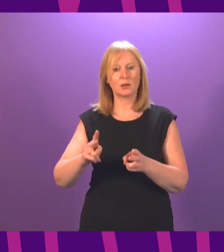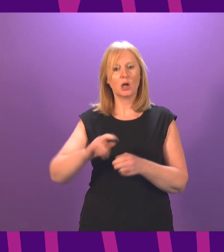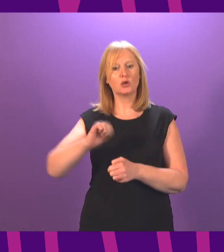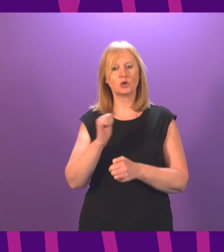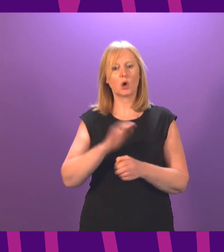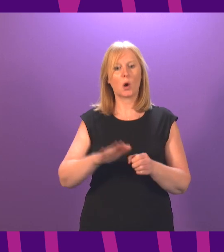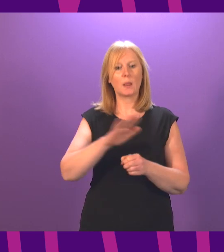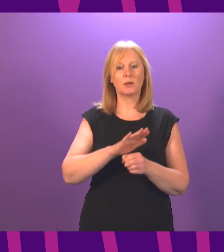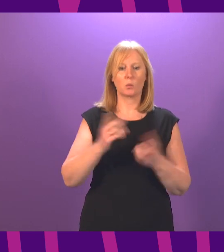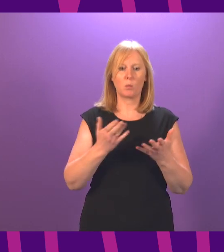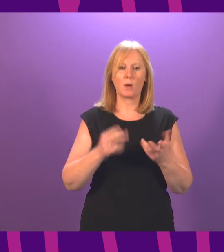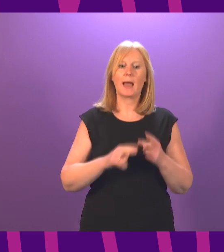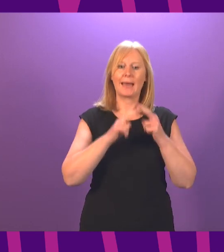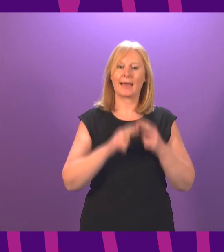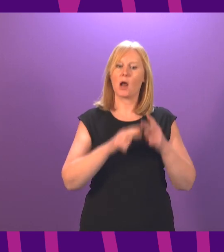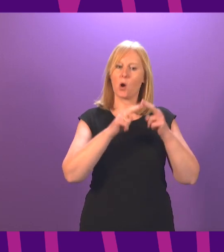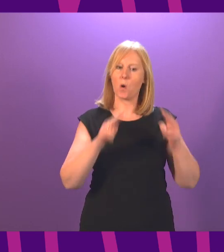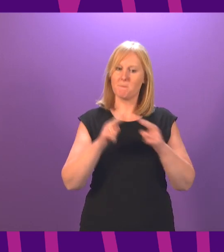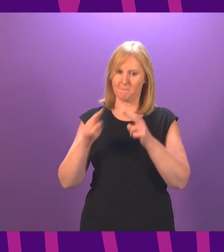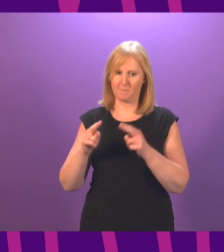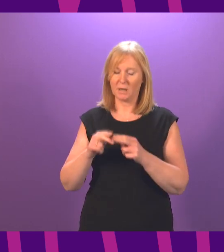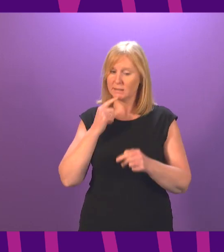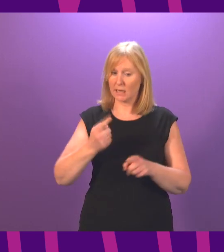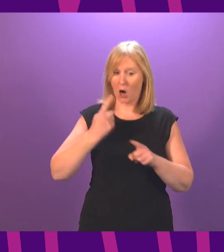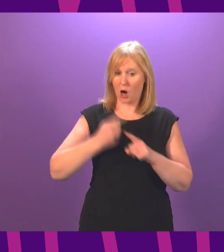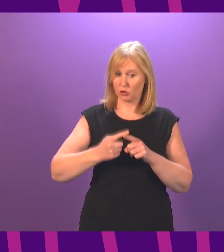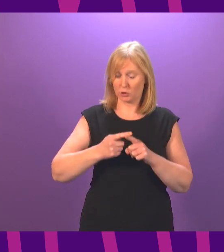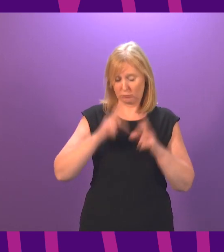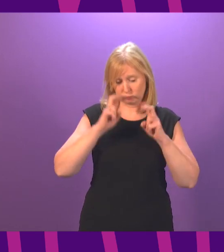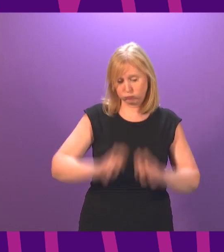It said that that was urgent, and it reported: